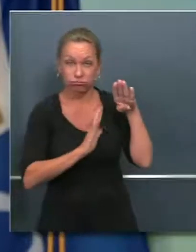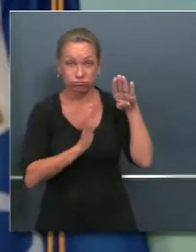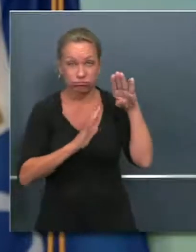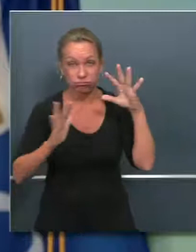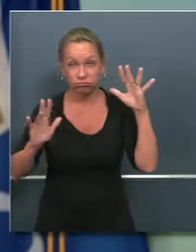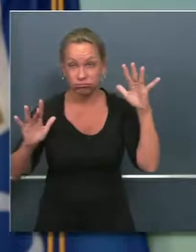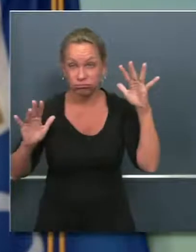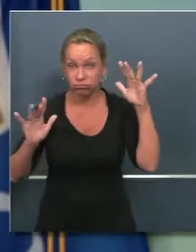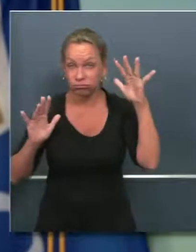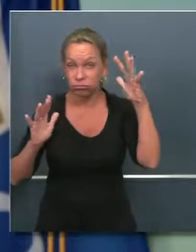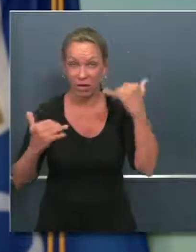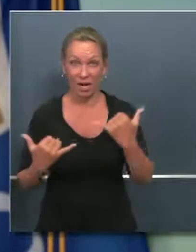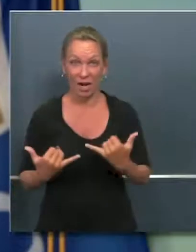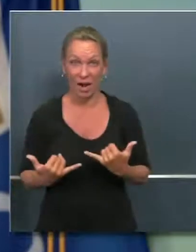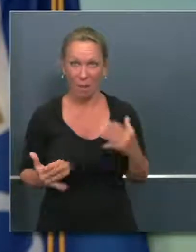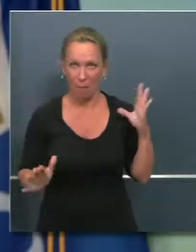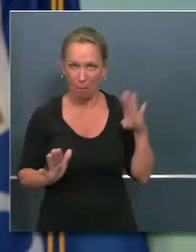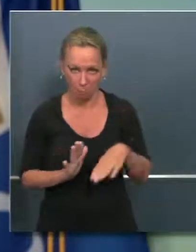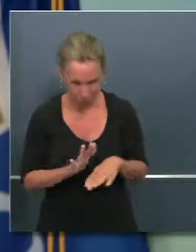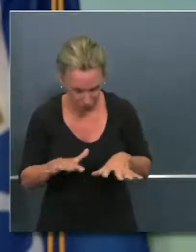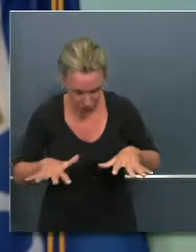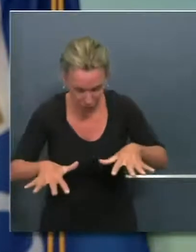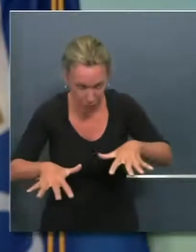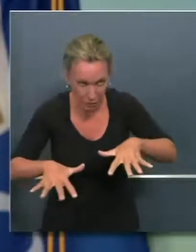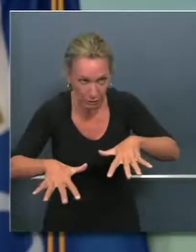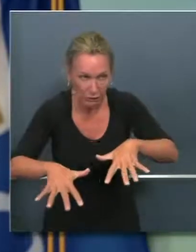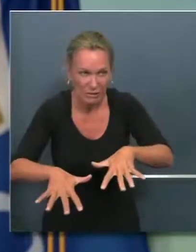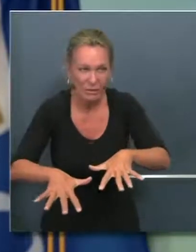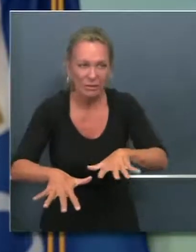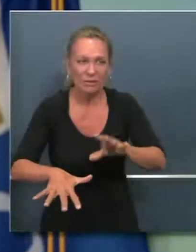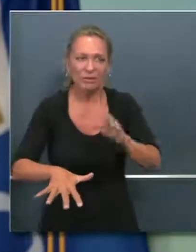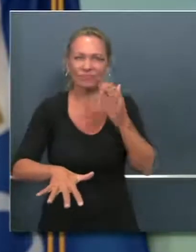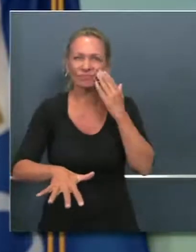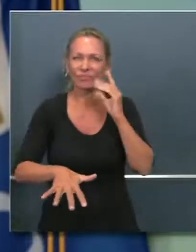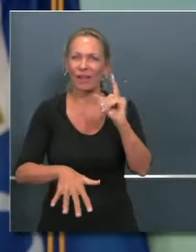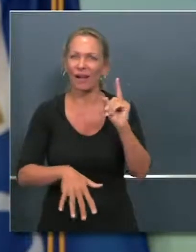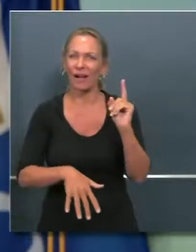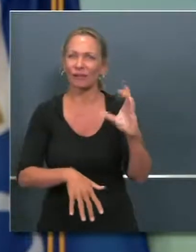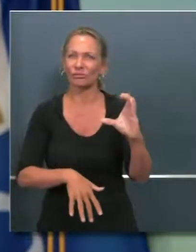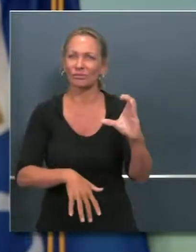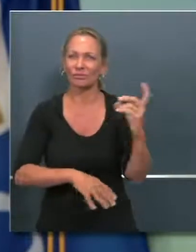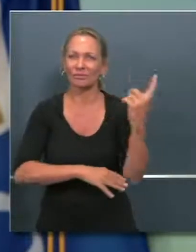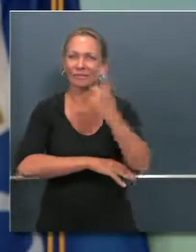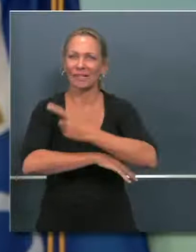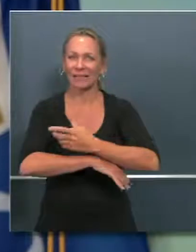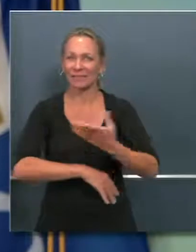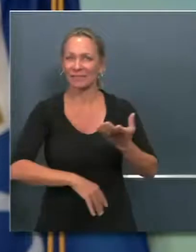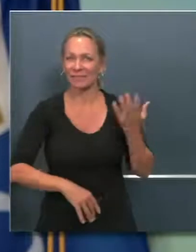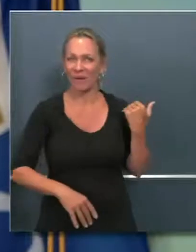unemployment 121 I believe consecutive months 119 or 120 one consecutive months of net job